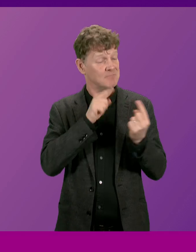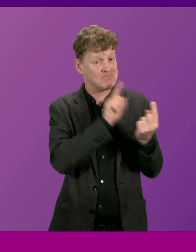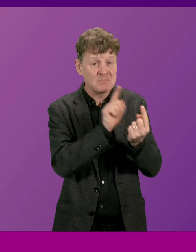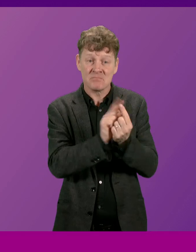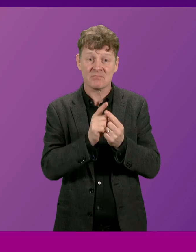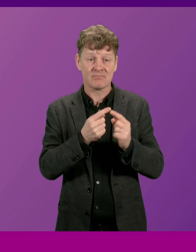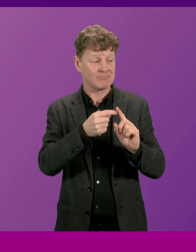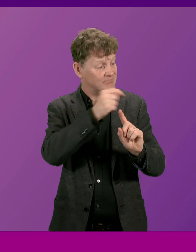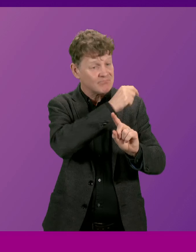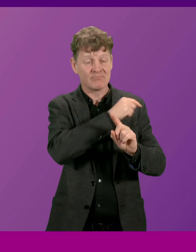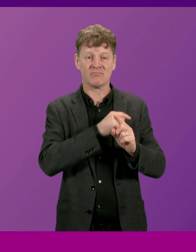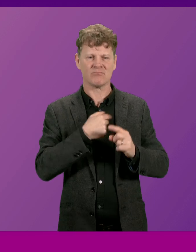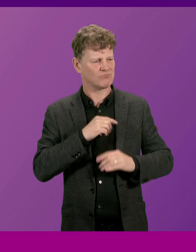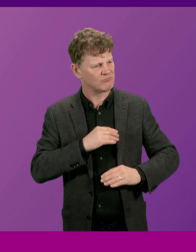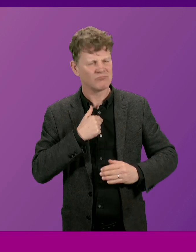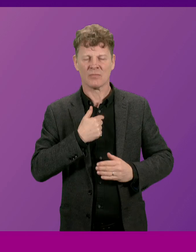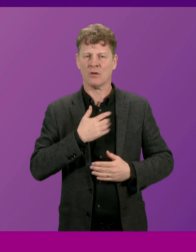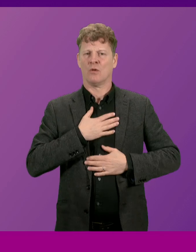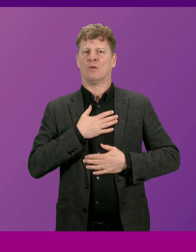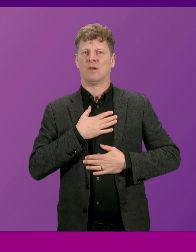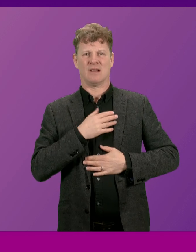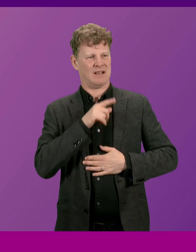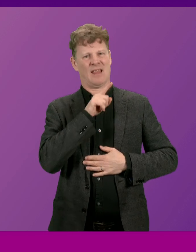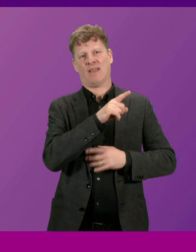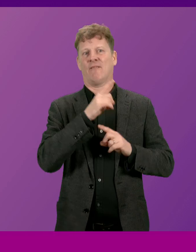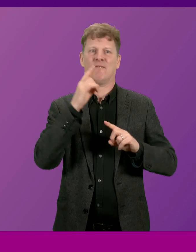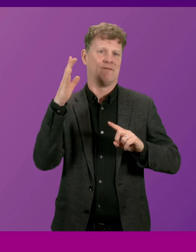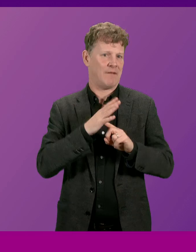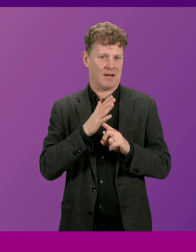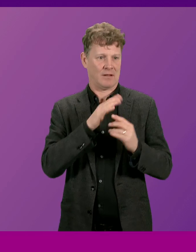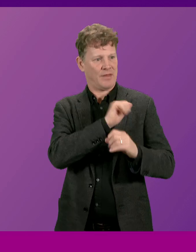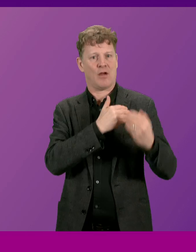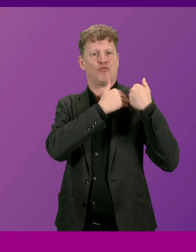heartwarming to see the vital role that they perform in our society, and they will be doing